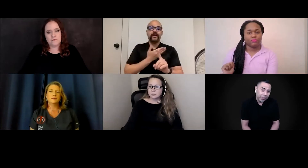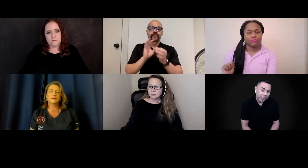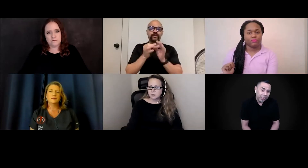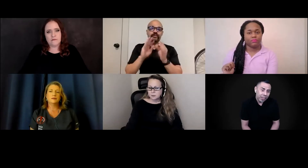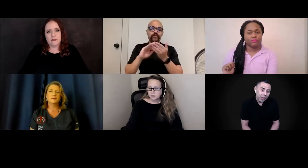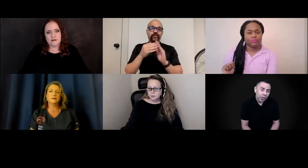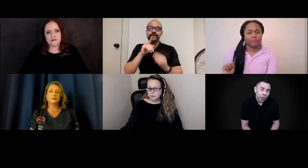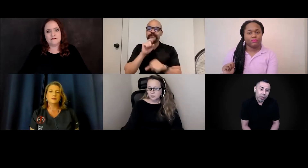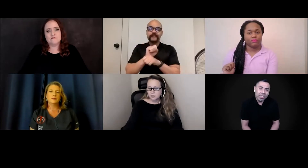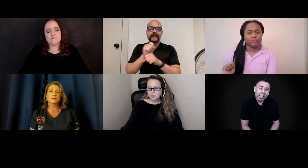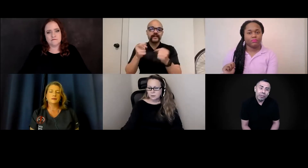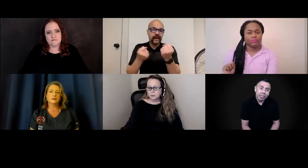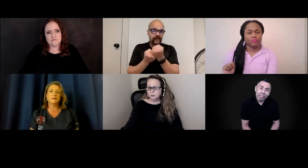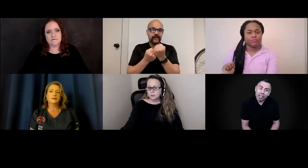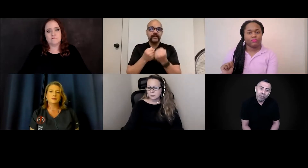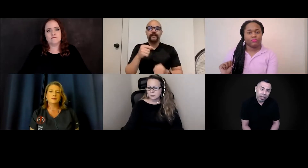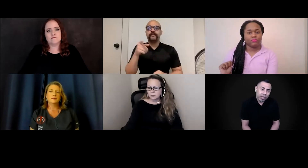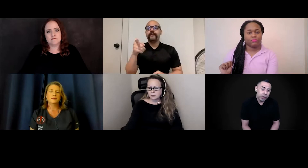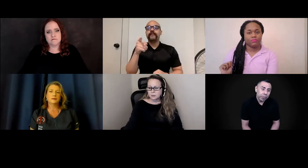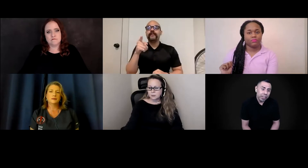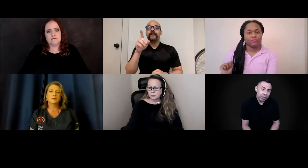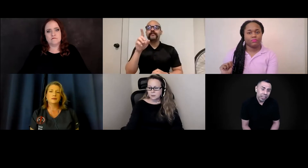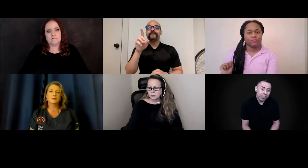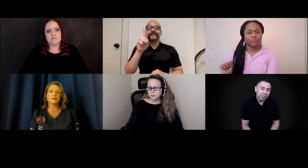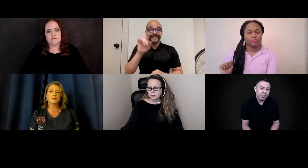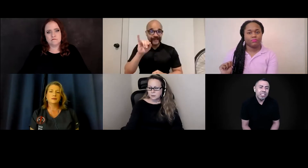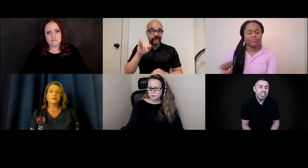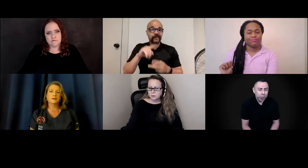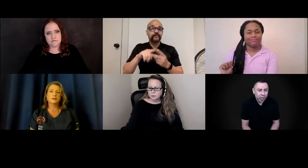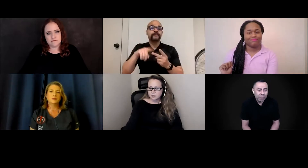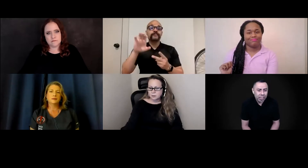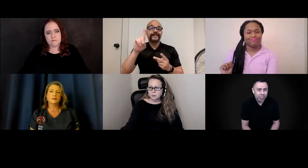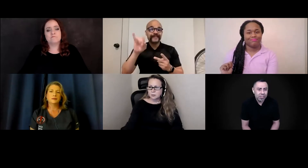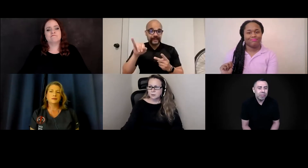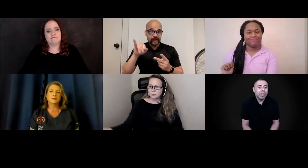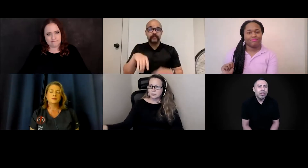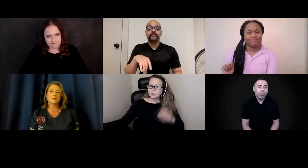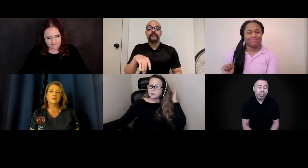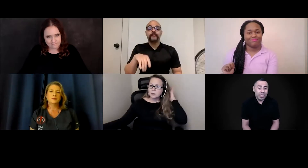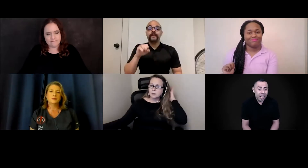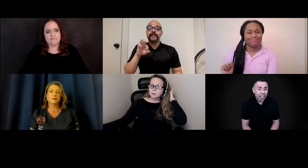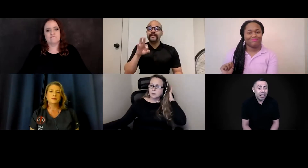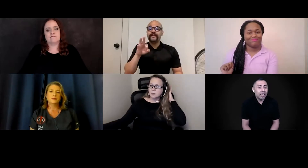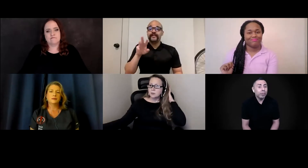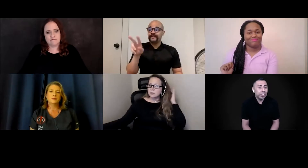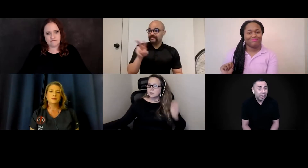area. One thing that I really love about our interpreting community is they're true advocates for DIs